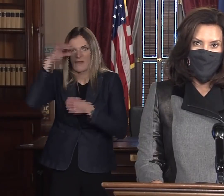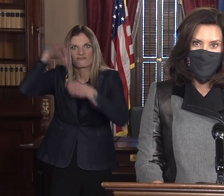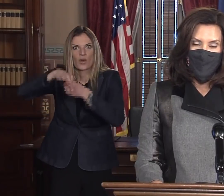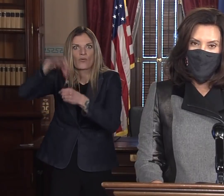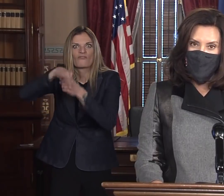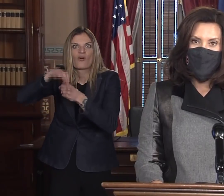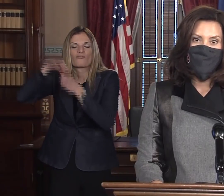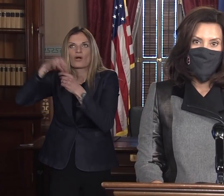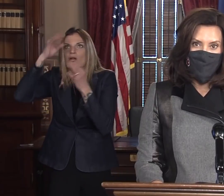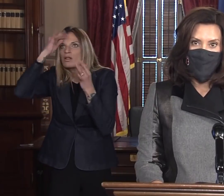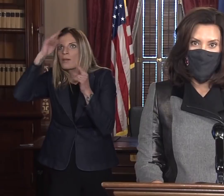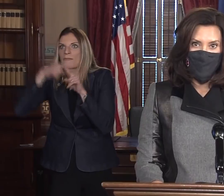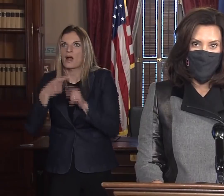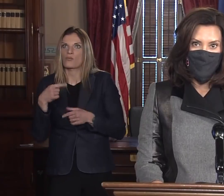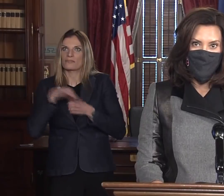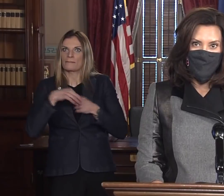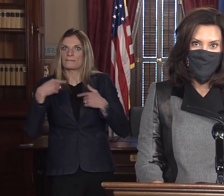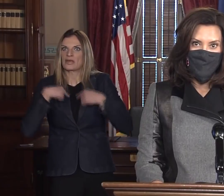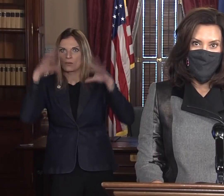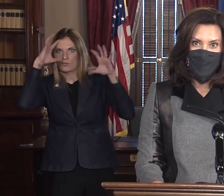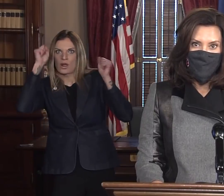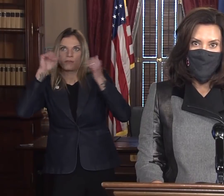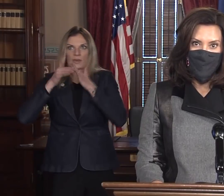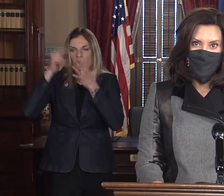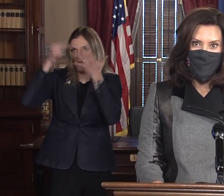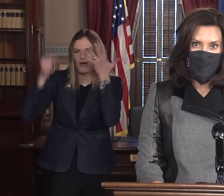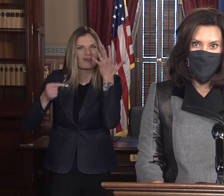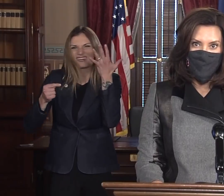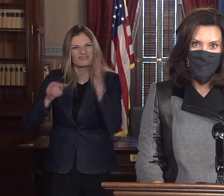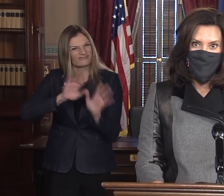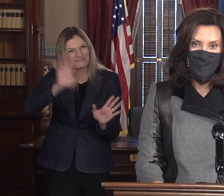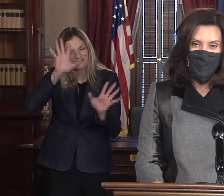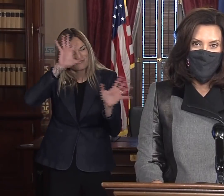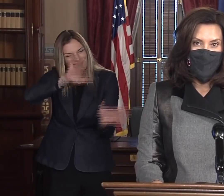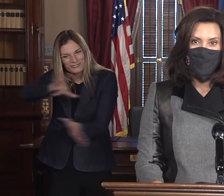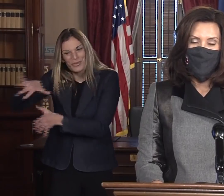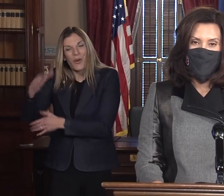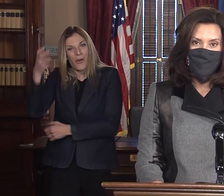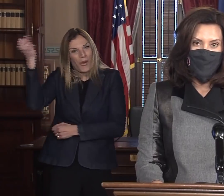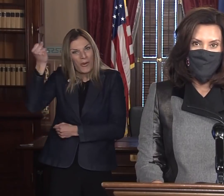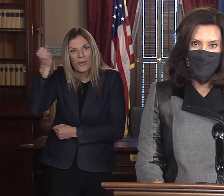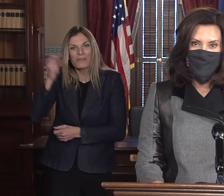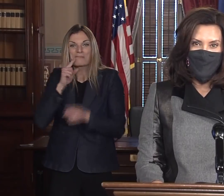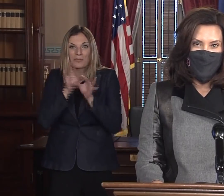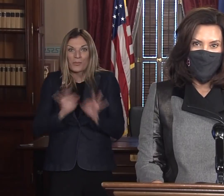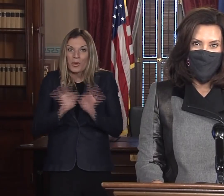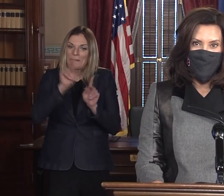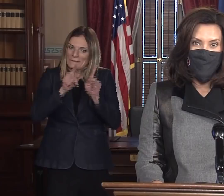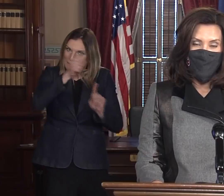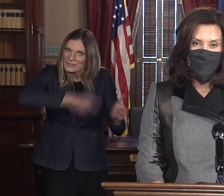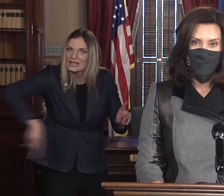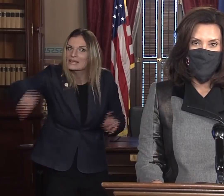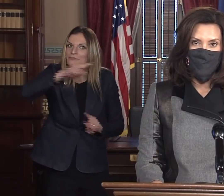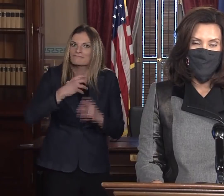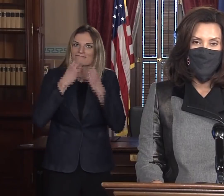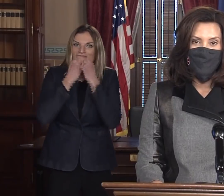MORE ON THEIR ELECTION CAMPAIGNS OR SUPREME COURT NOMINATION. LISTEN, THEY GOT TO MOVE FORWARD ON THIS.